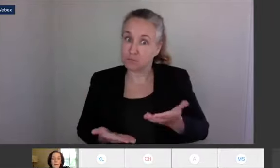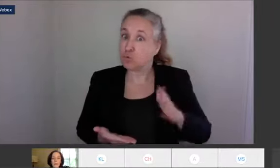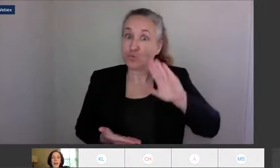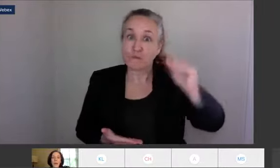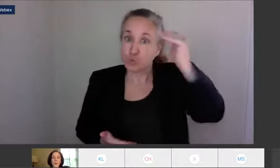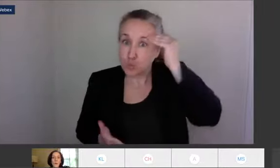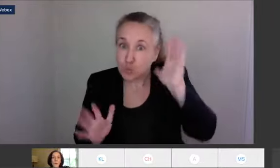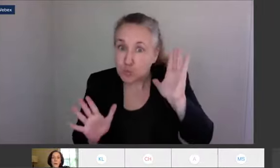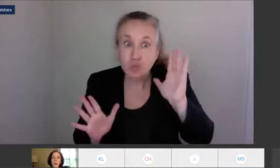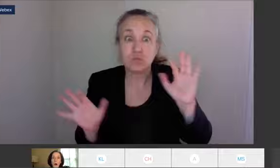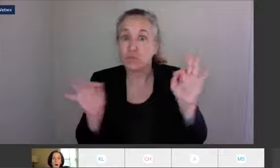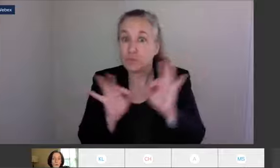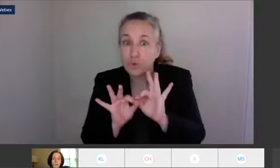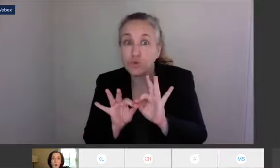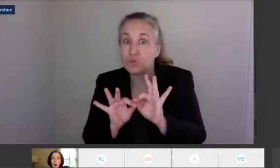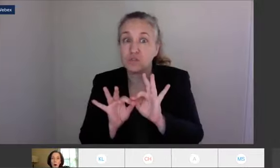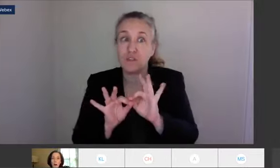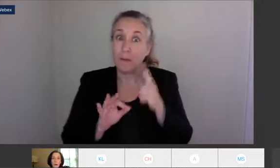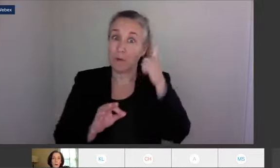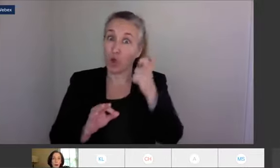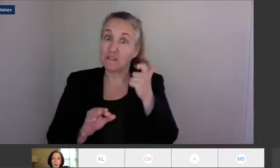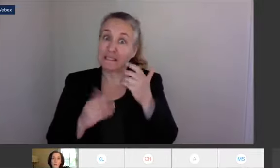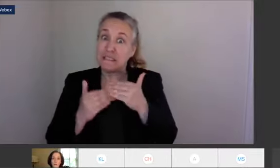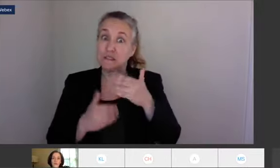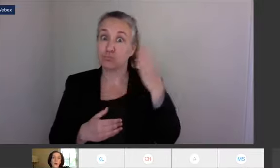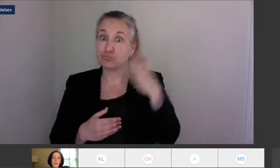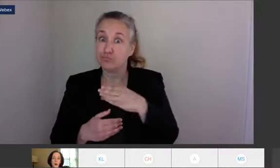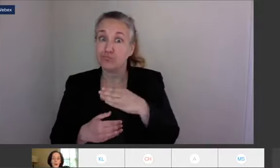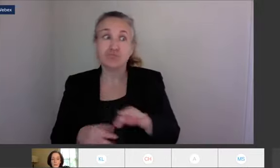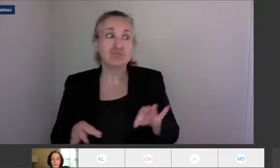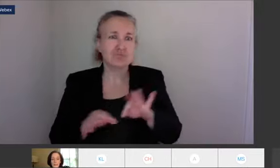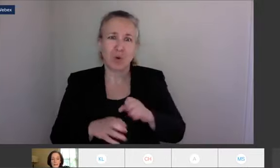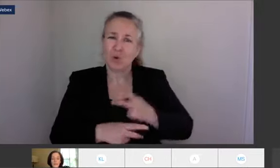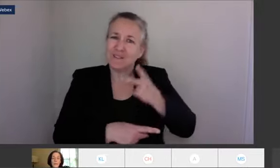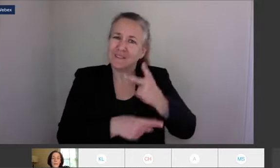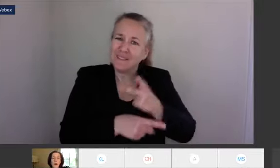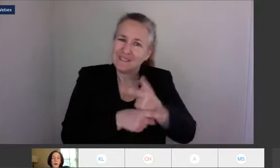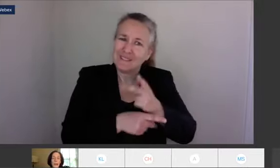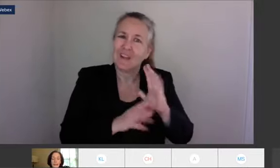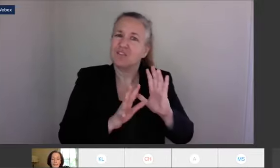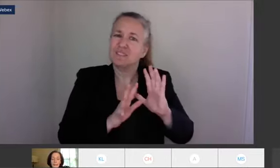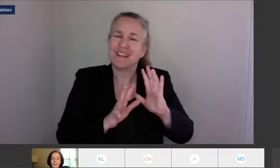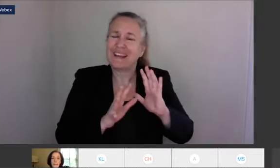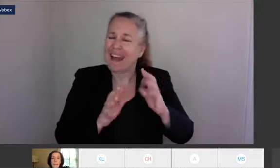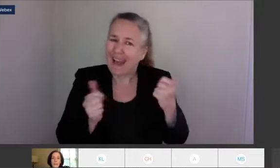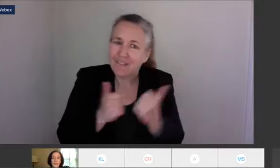that we want to cover our coughs cover our sneeze keep our hands clean and